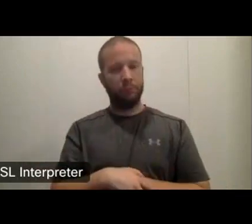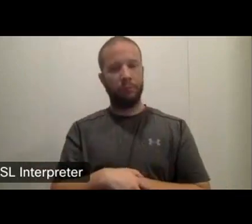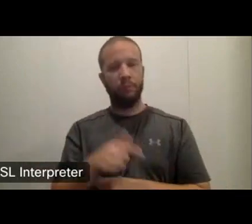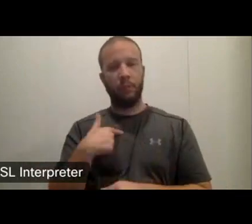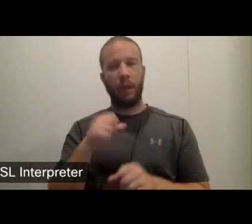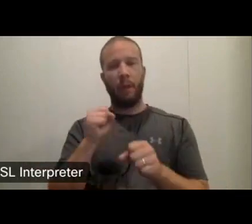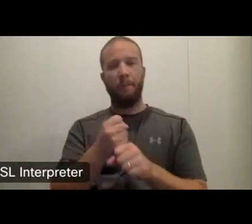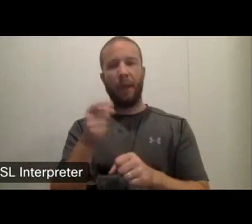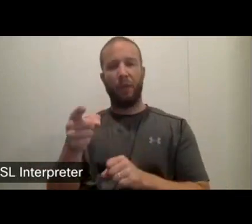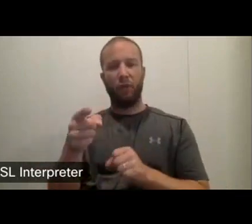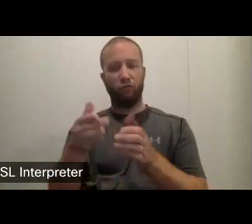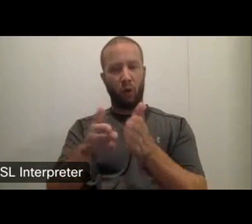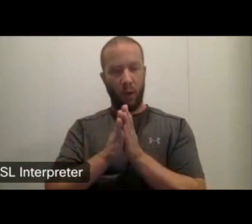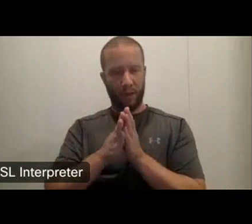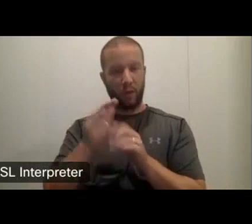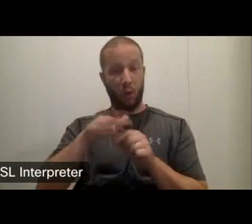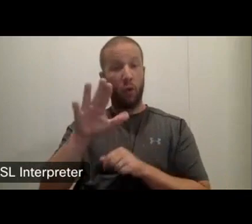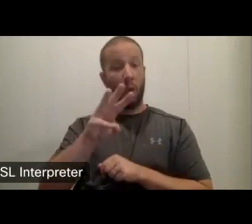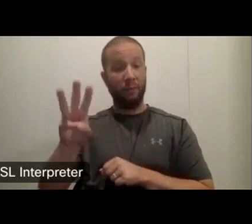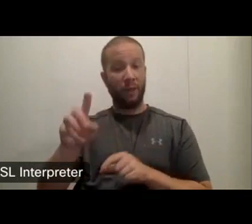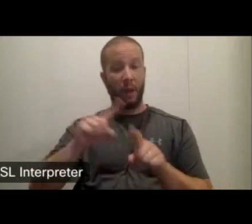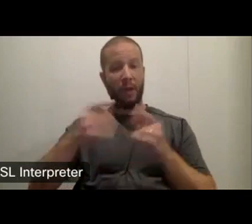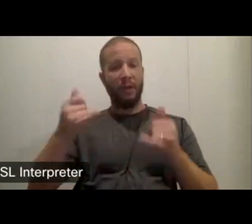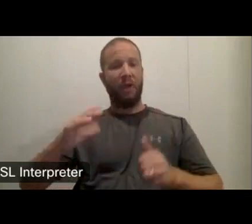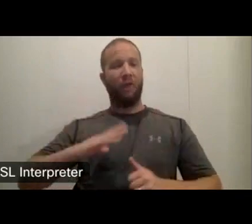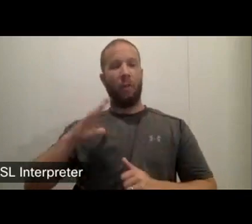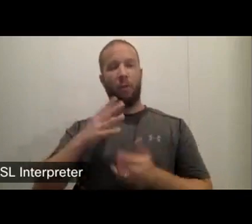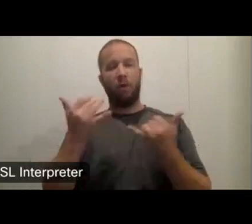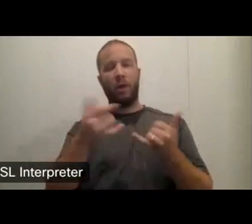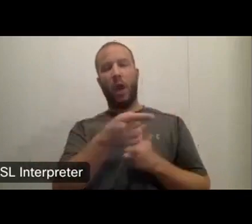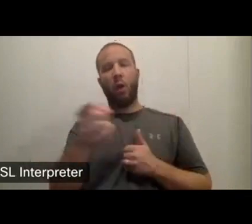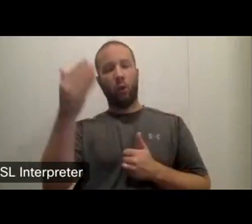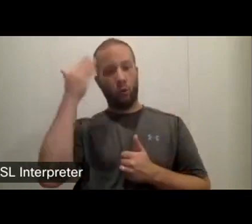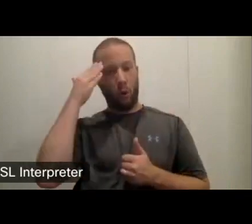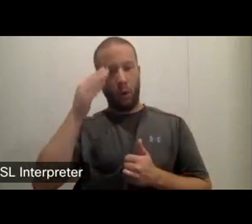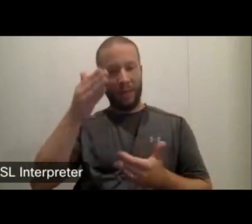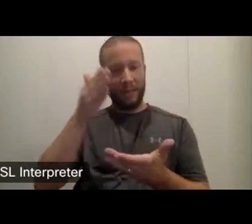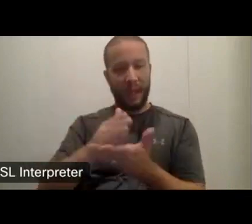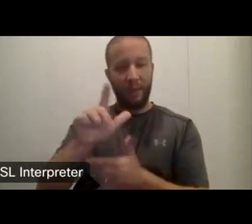comment on the website but also wanted to make it here I think um a stop at Lincoln Park that